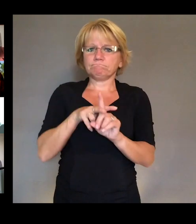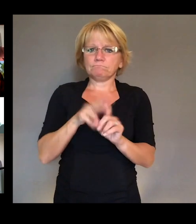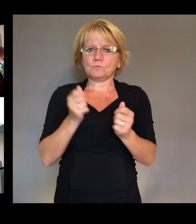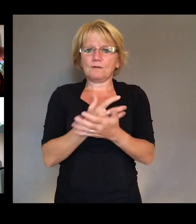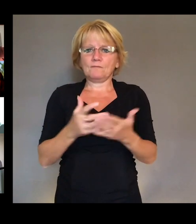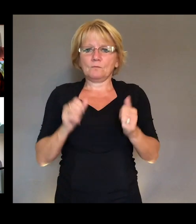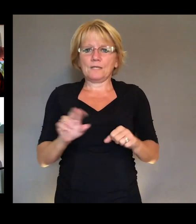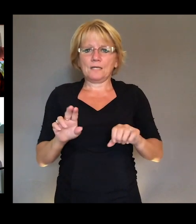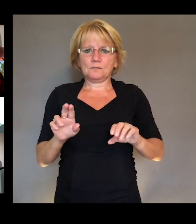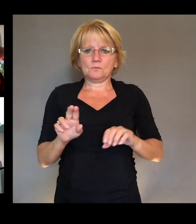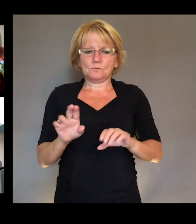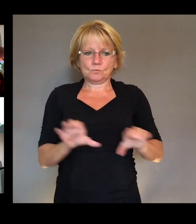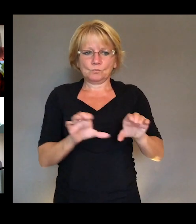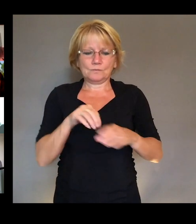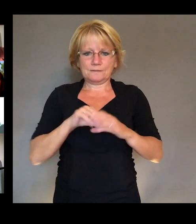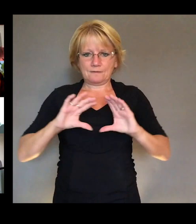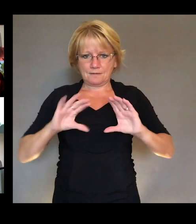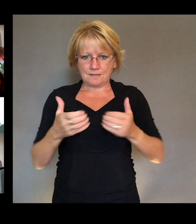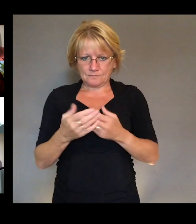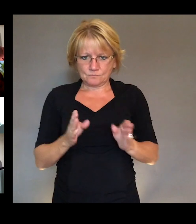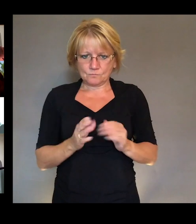that we can all do in our classrooms in college,